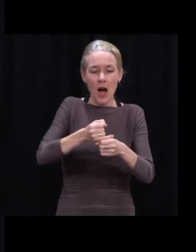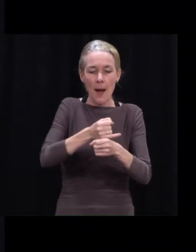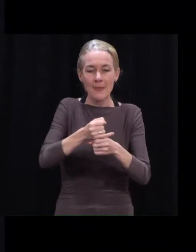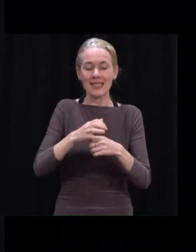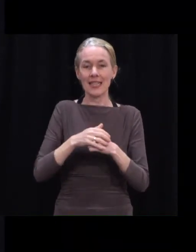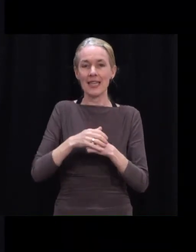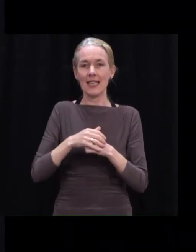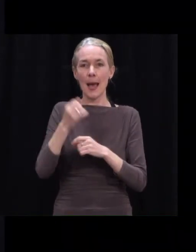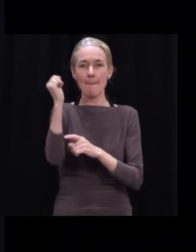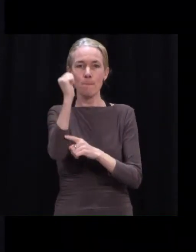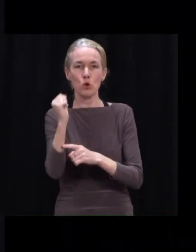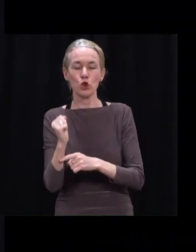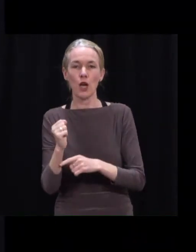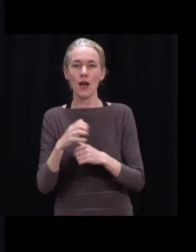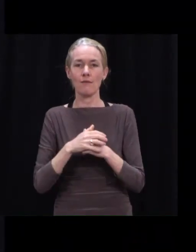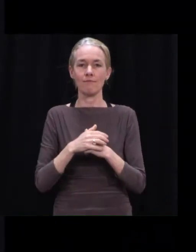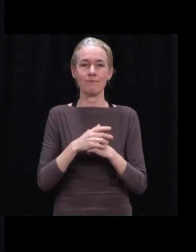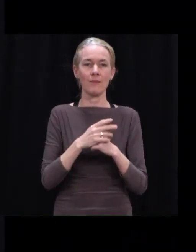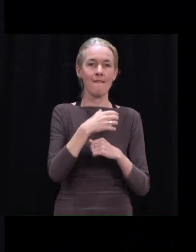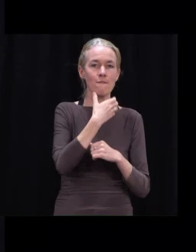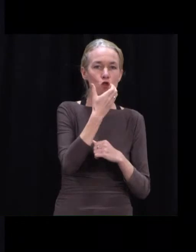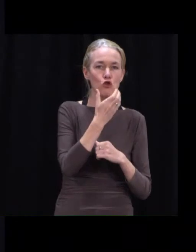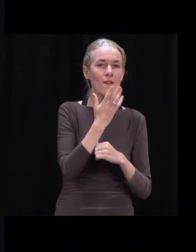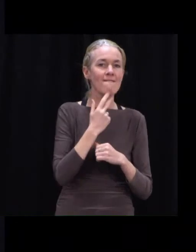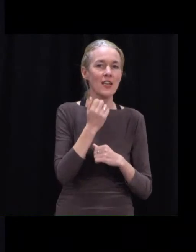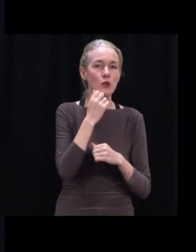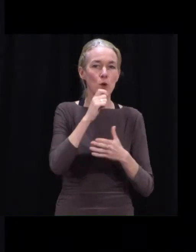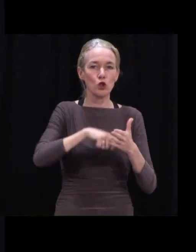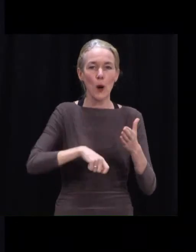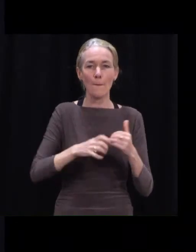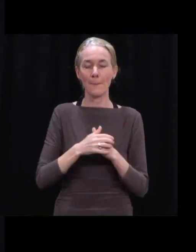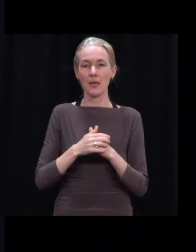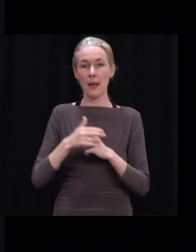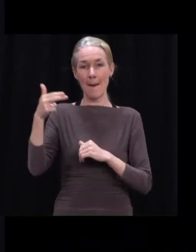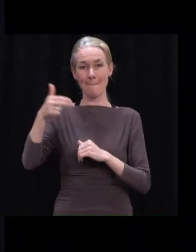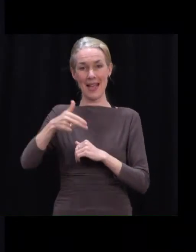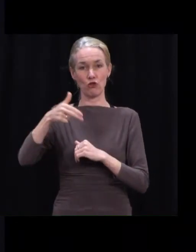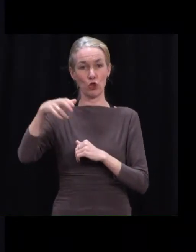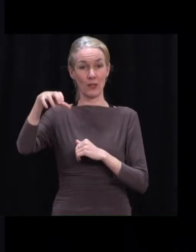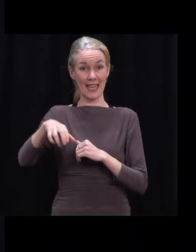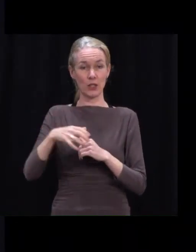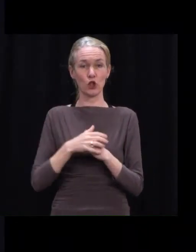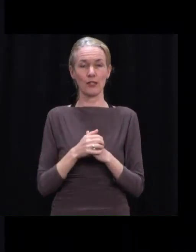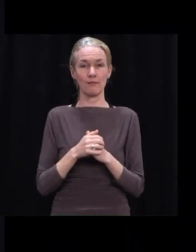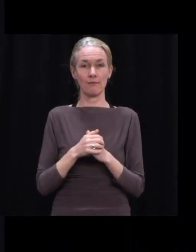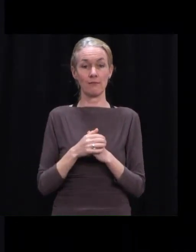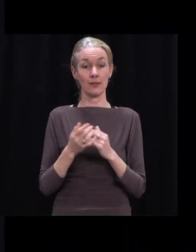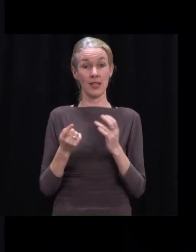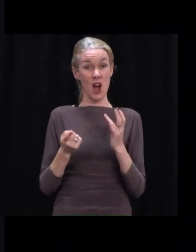change too. All staff and customers are legally required